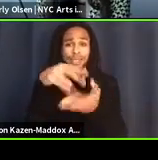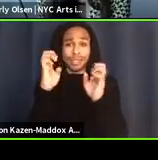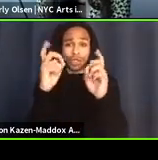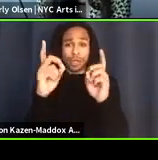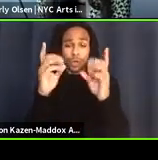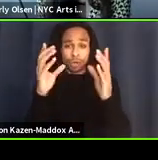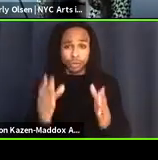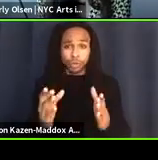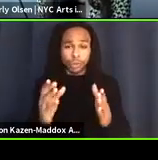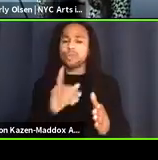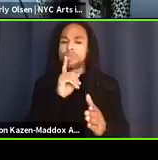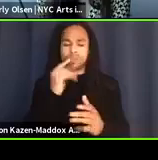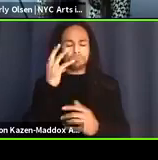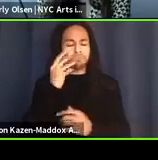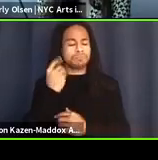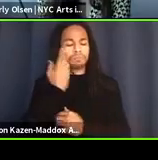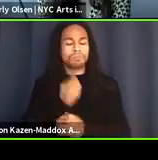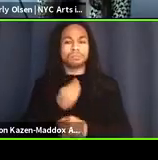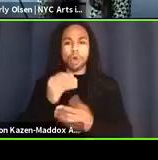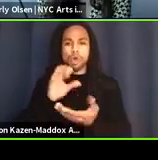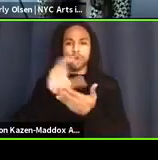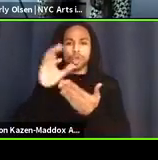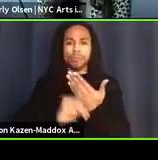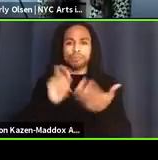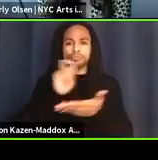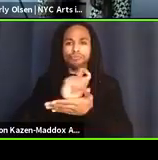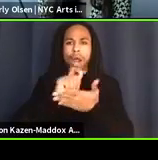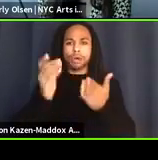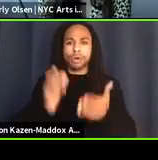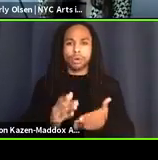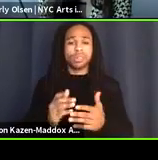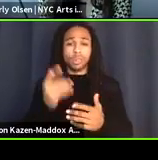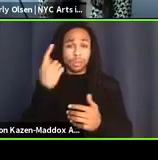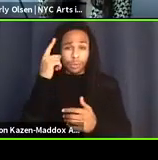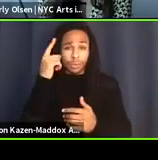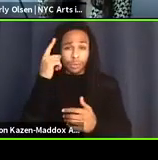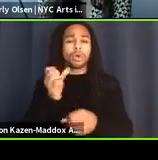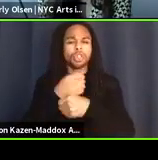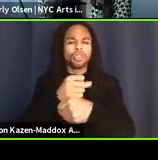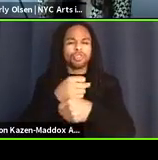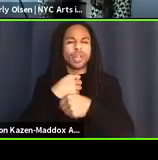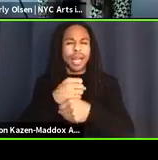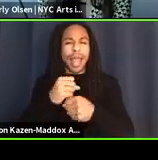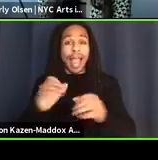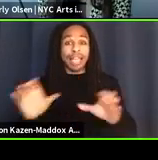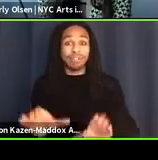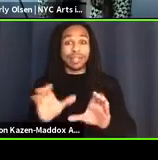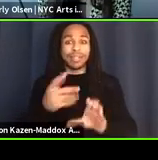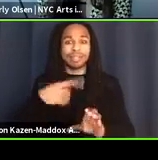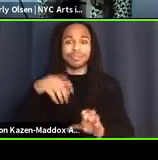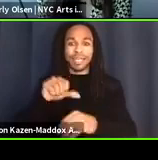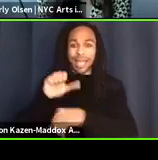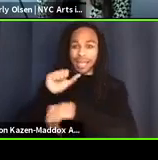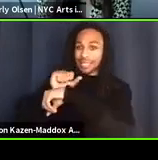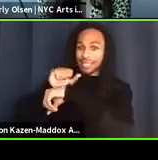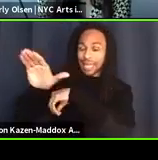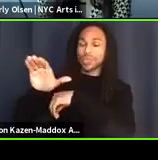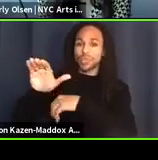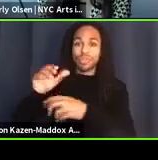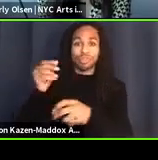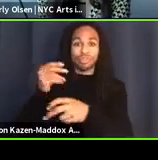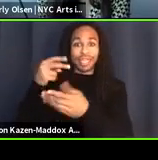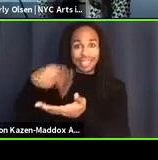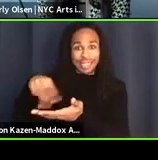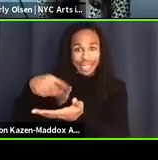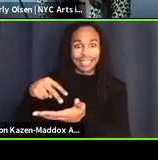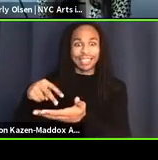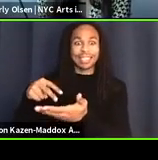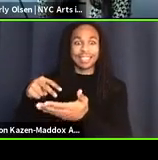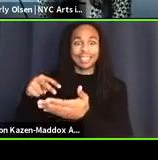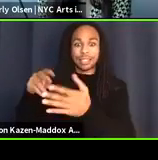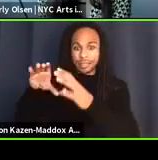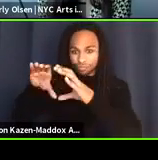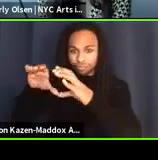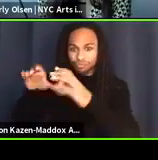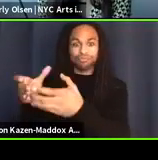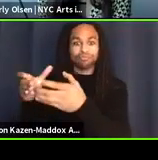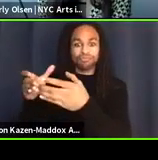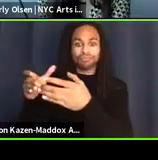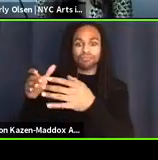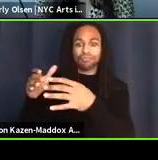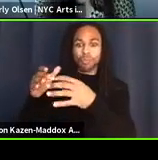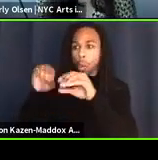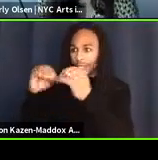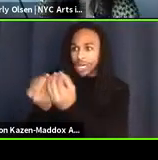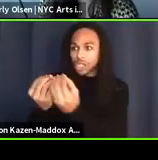beginning, I said the use of devices is challenging. Many of our students are really not able to